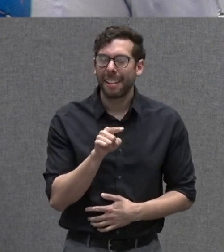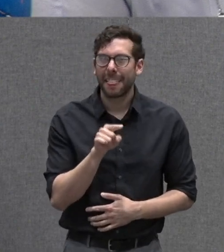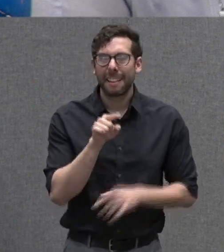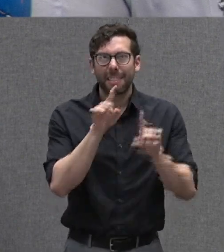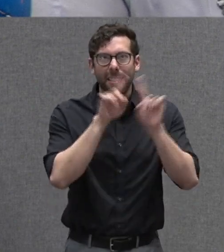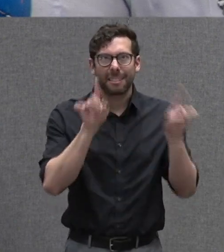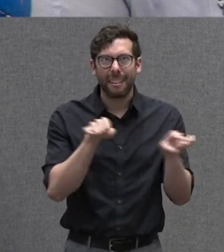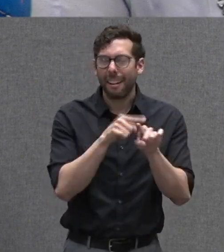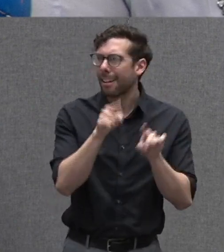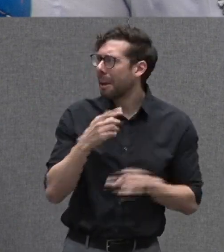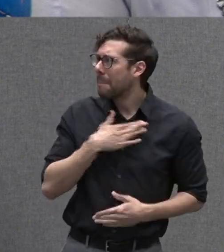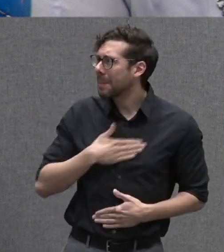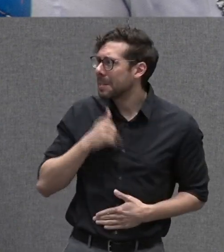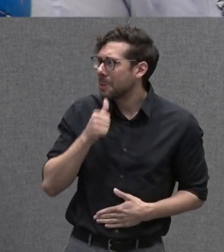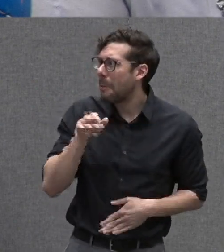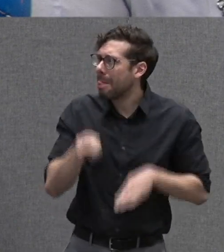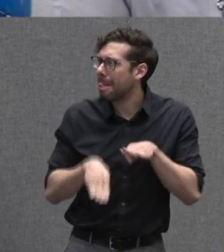I'm glad I don't have bears in my yard.